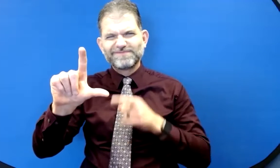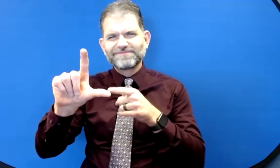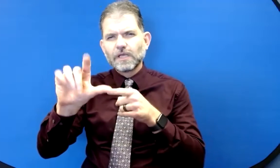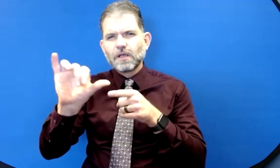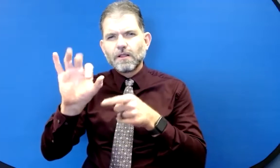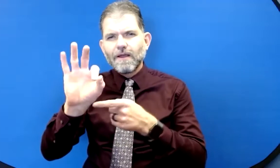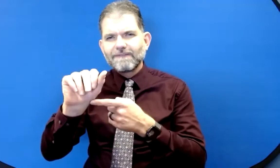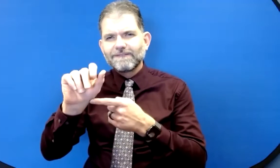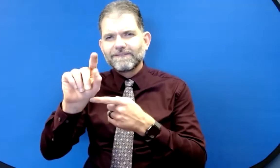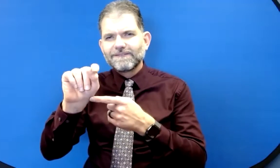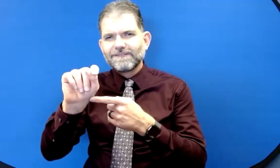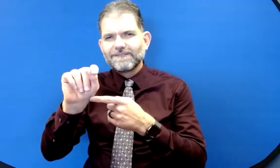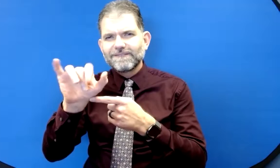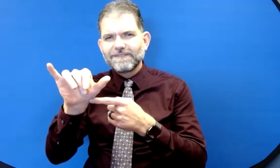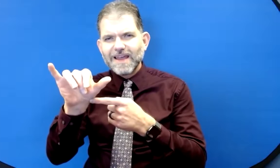ASL Interpreter: it has a build up of cholesterol